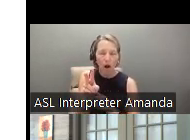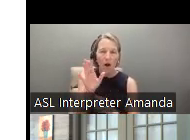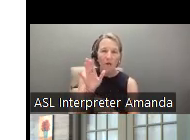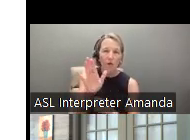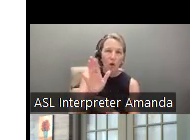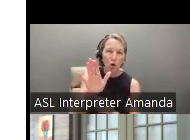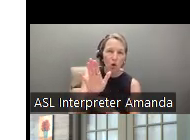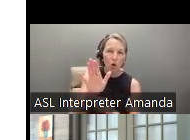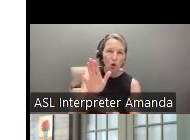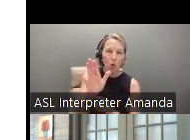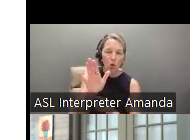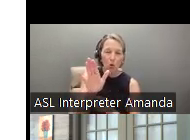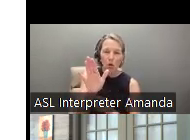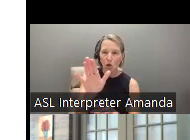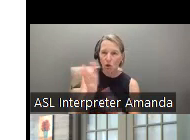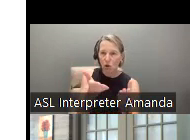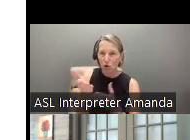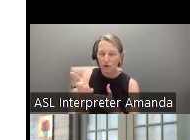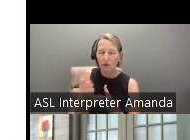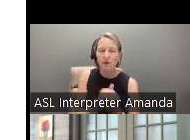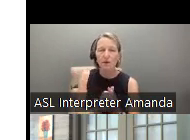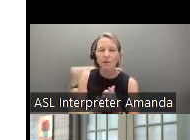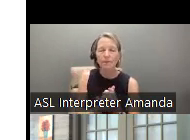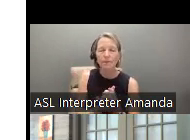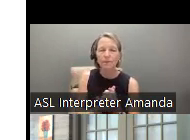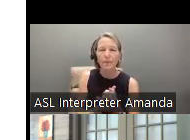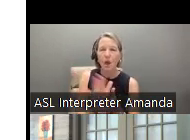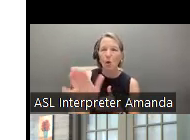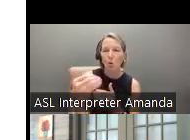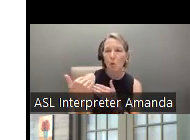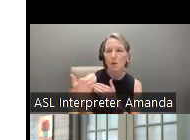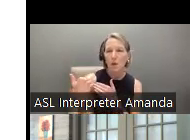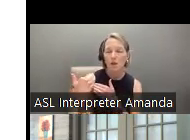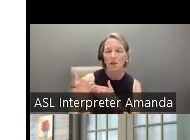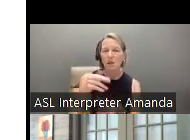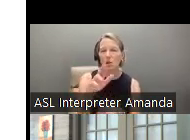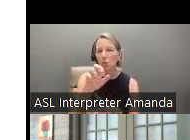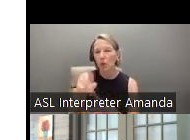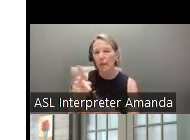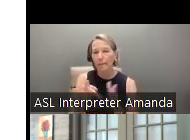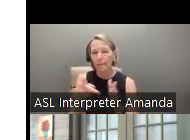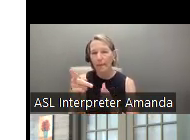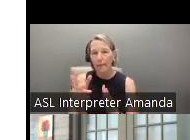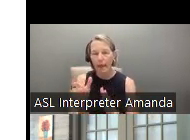coverage services your responsibilities as a rep payee all right next slide